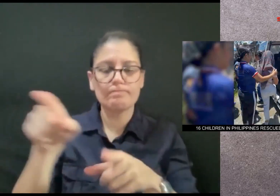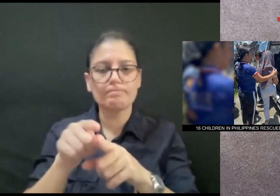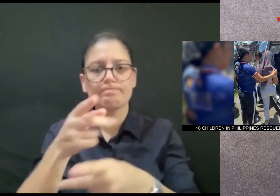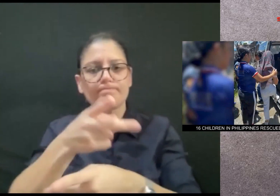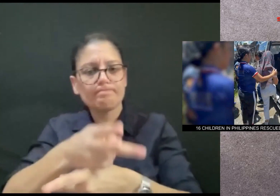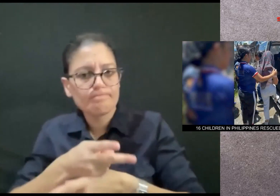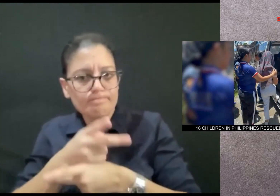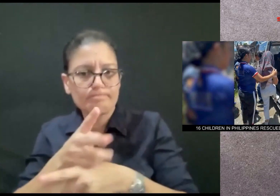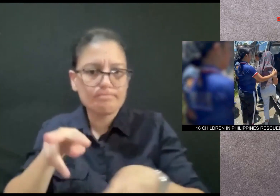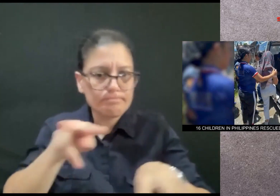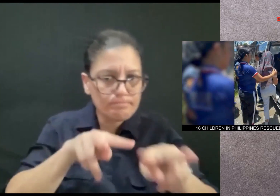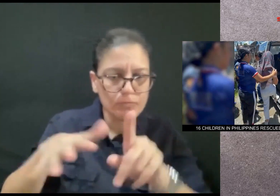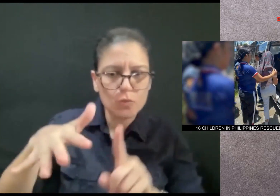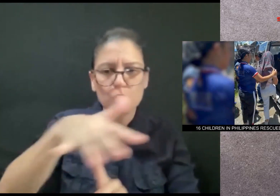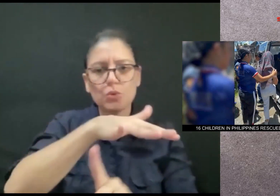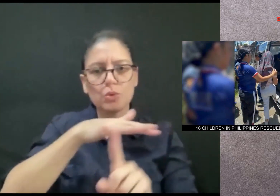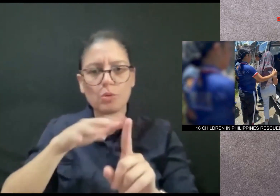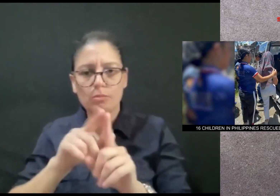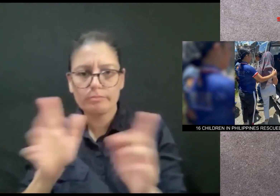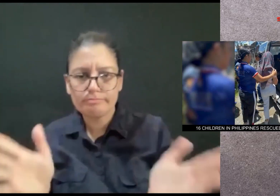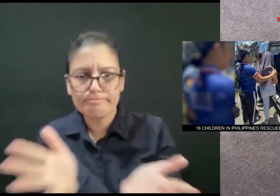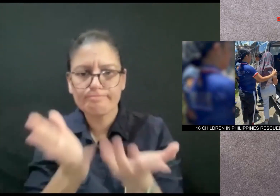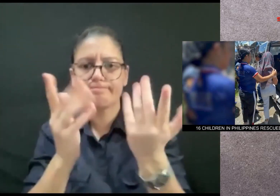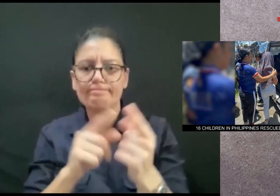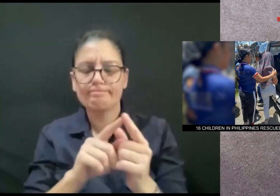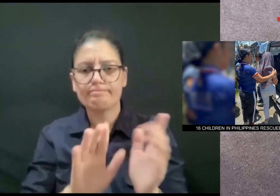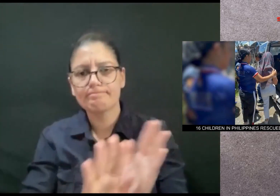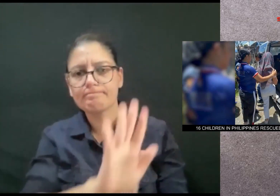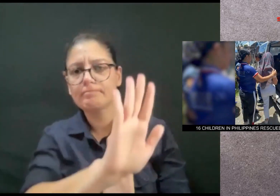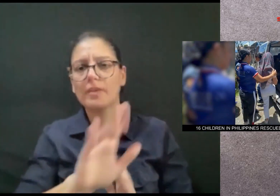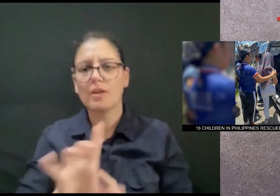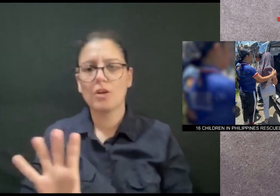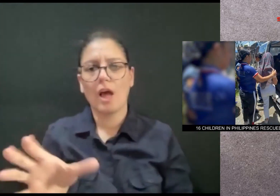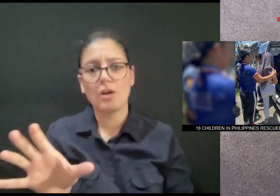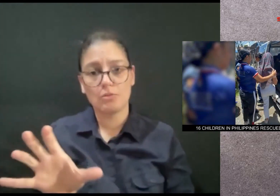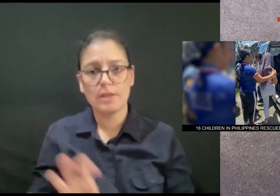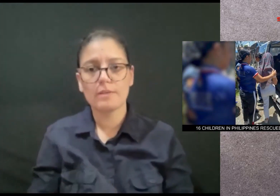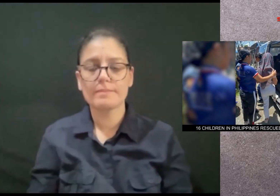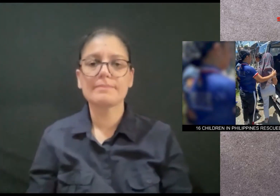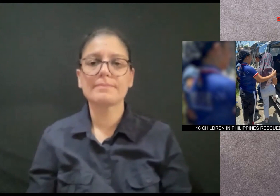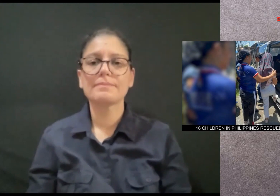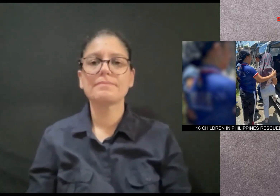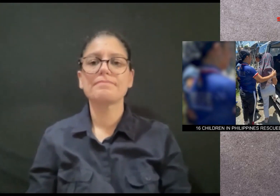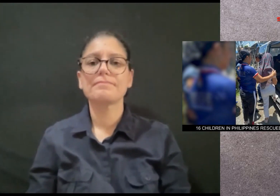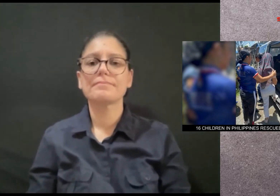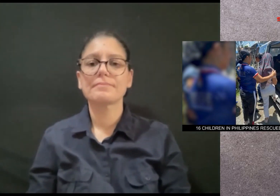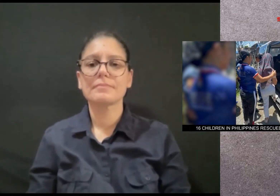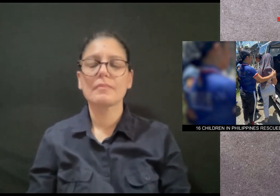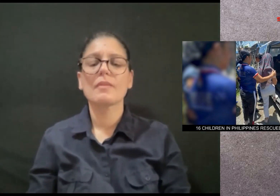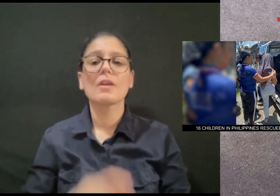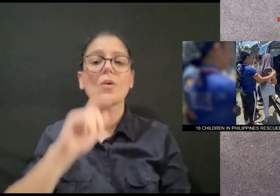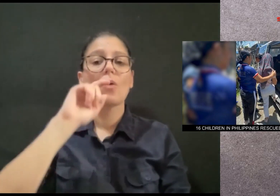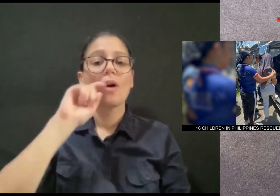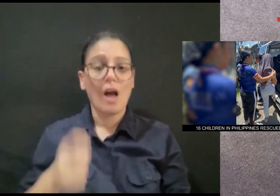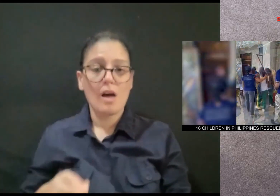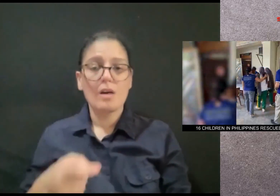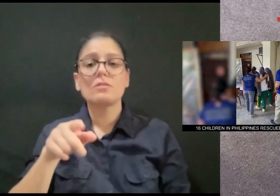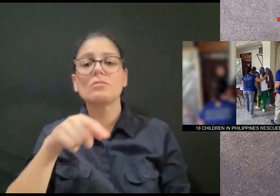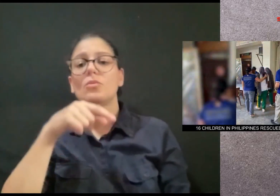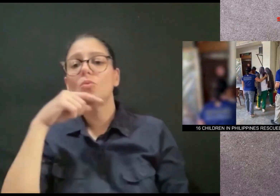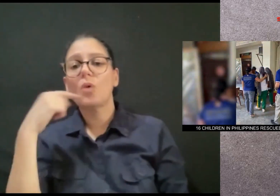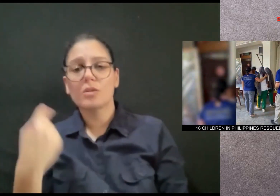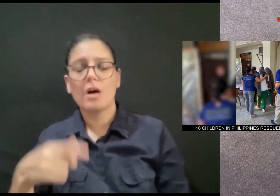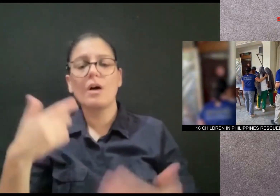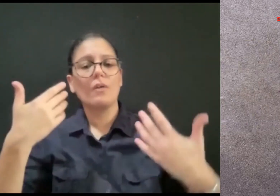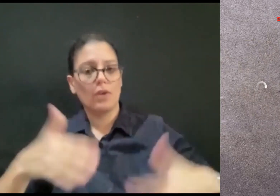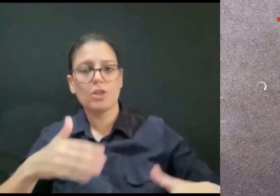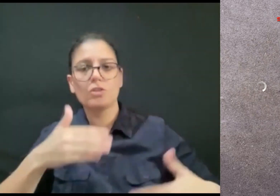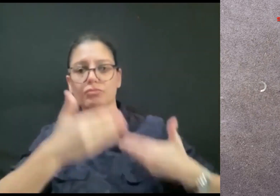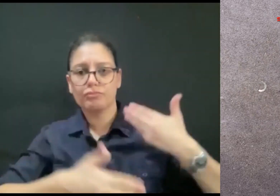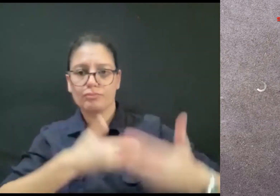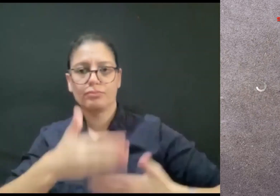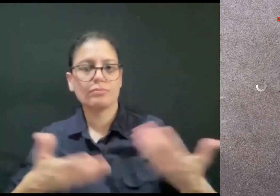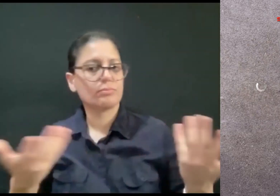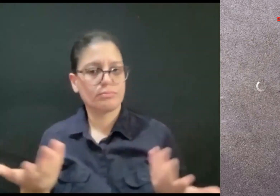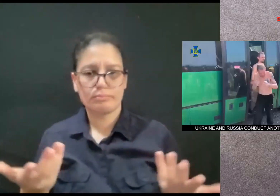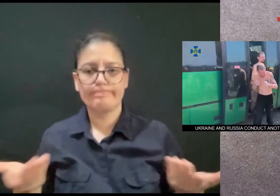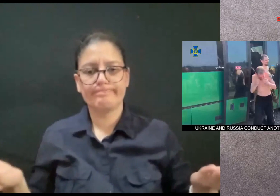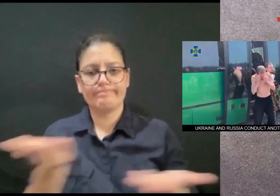of the country's Department of social welfare and development Ukraine and Russia have carried